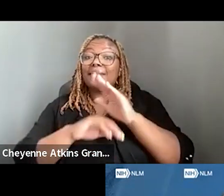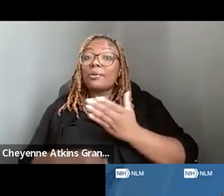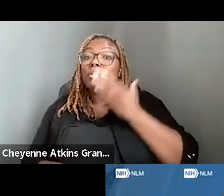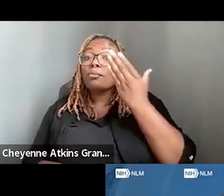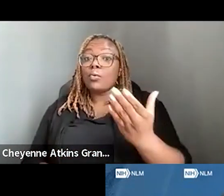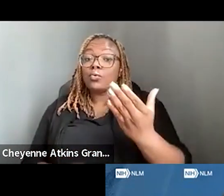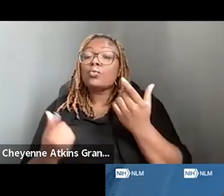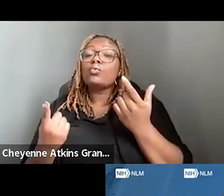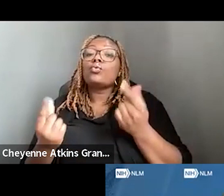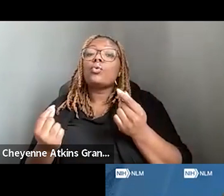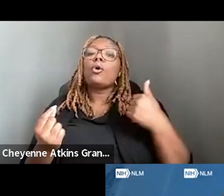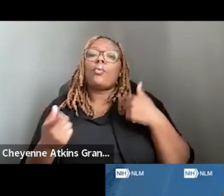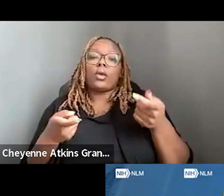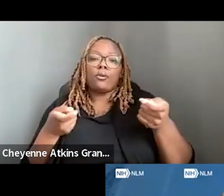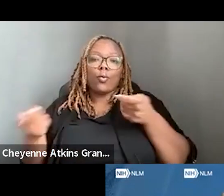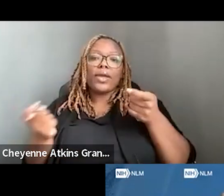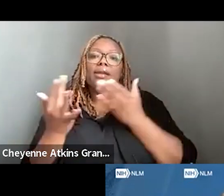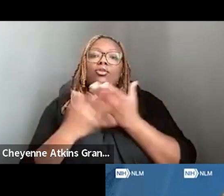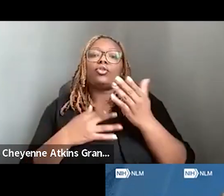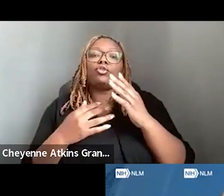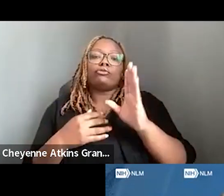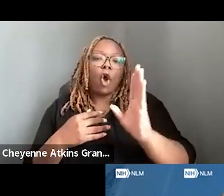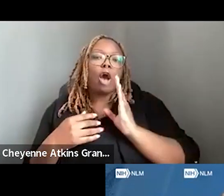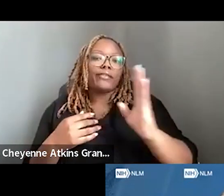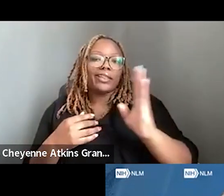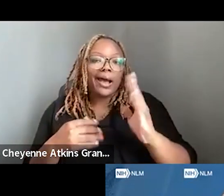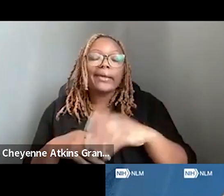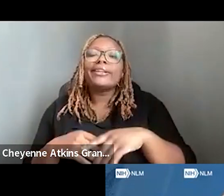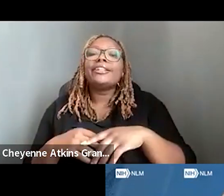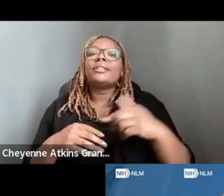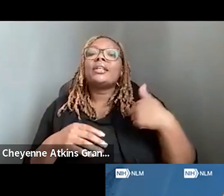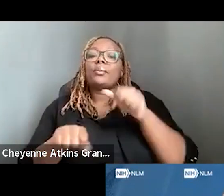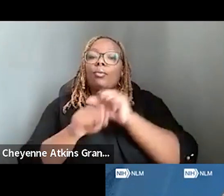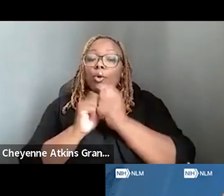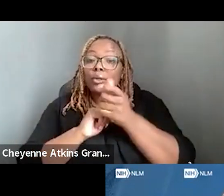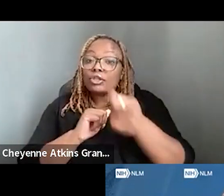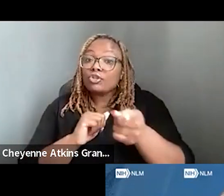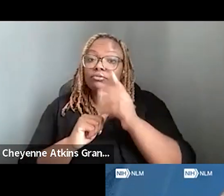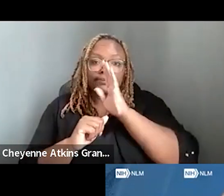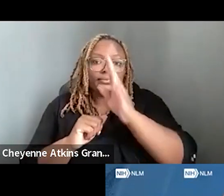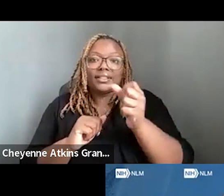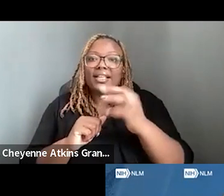we would handle that through offline mechanisms. So we would work with you if you are in this boat